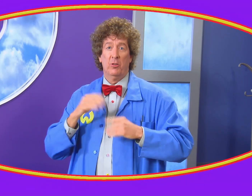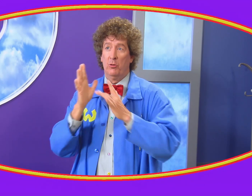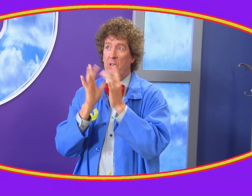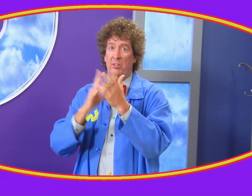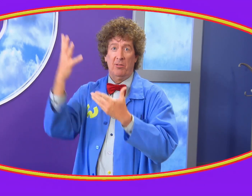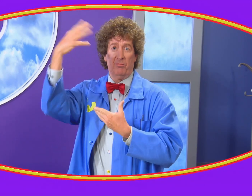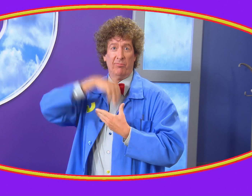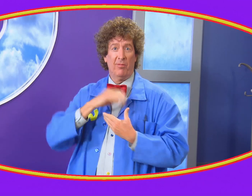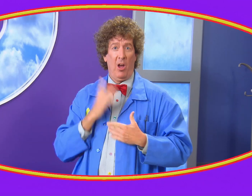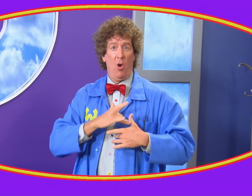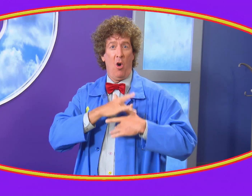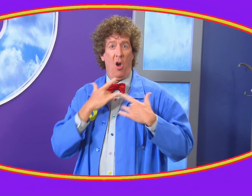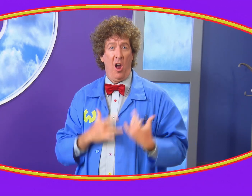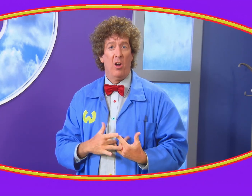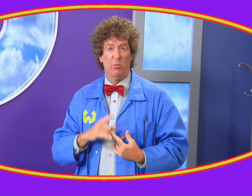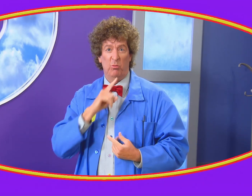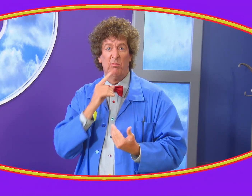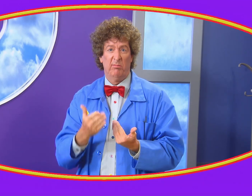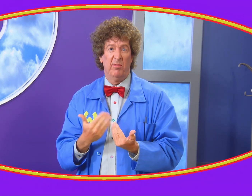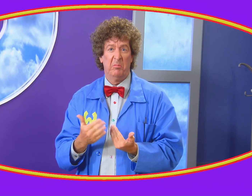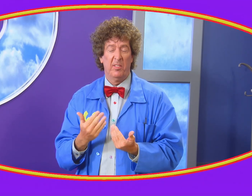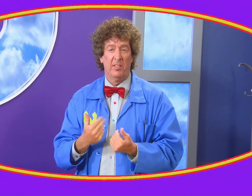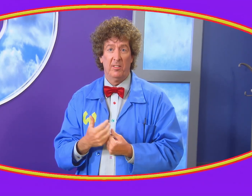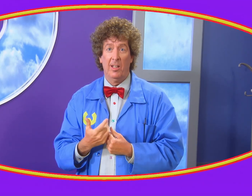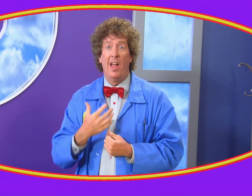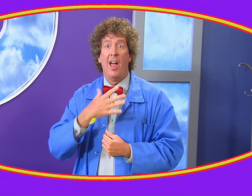ACCEPTING JESUS INTO YOUR HEART IS EASY,